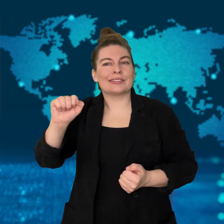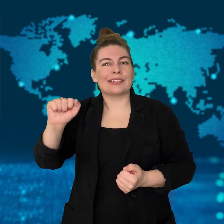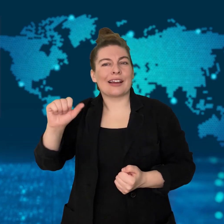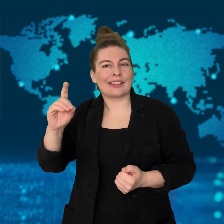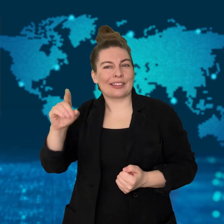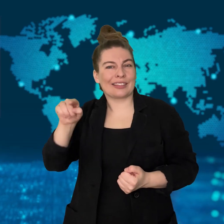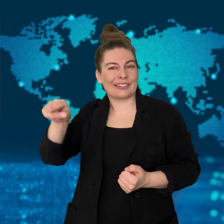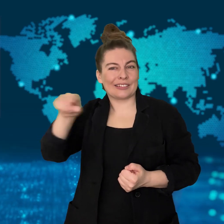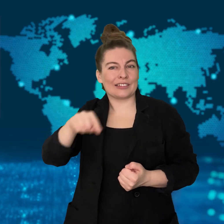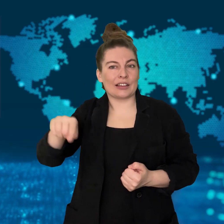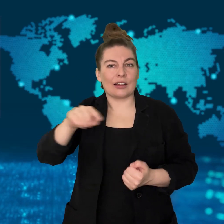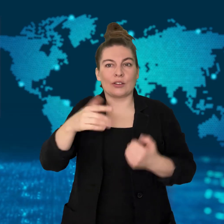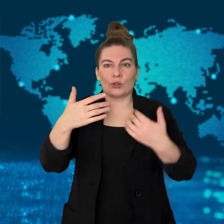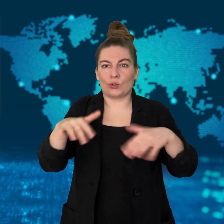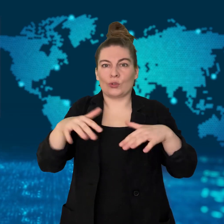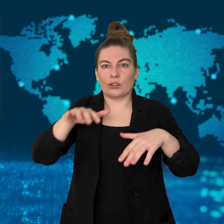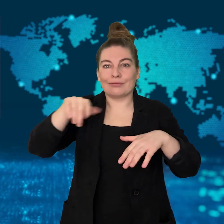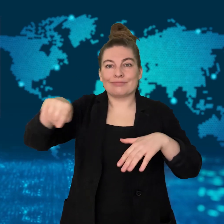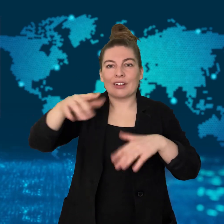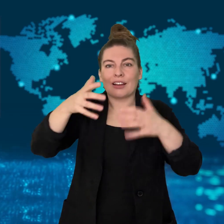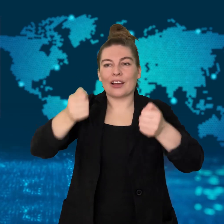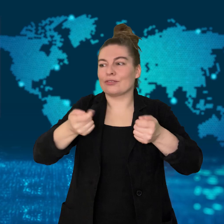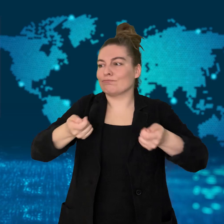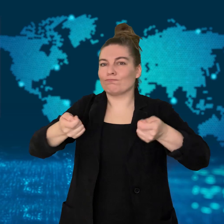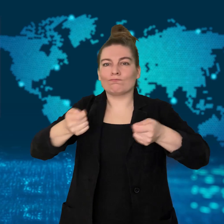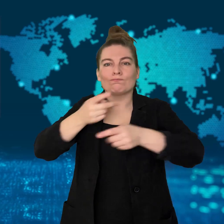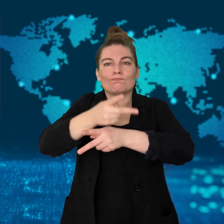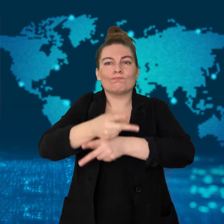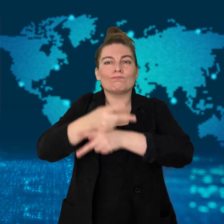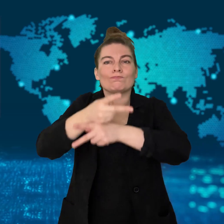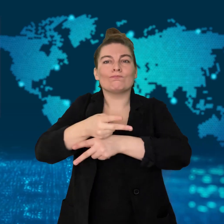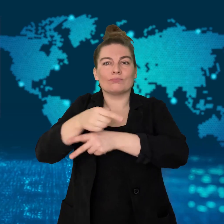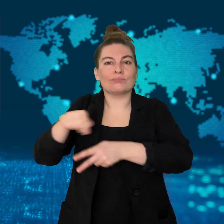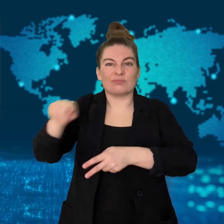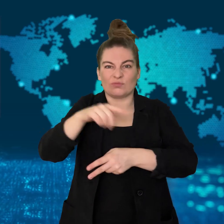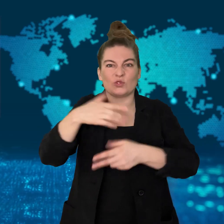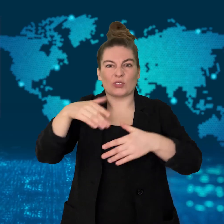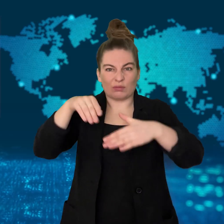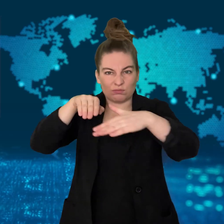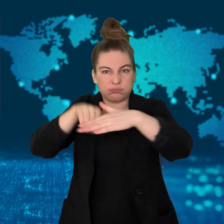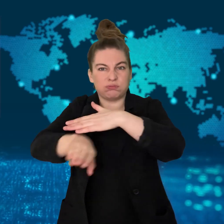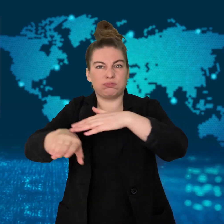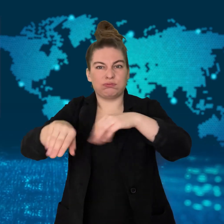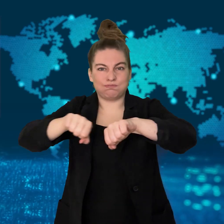In one attack on a Syrian police patrol, a group of